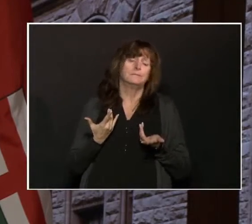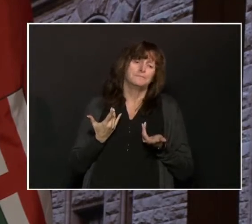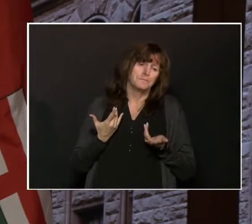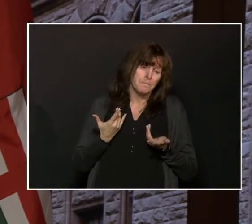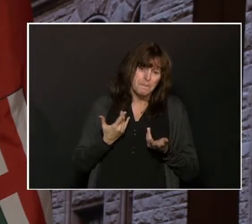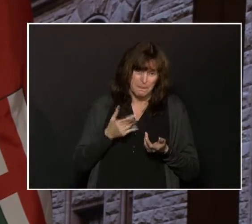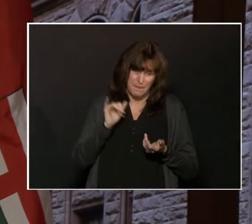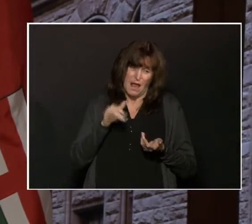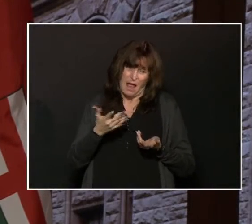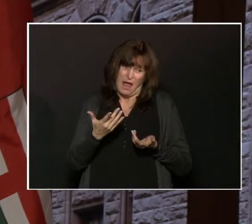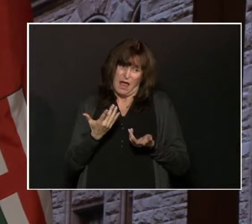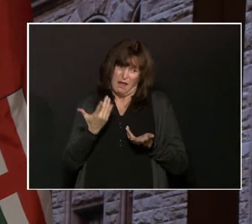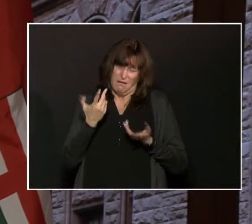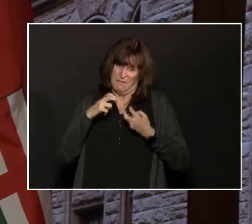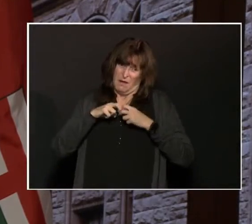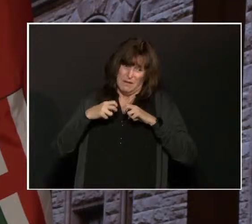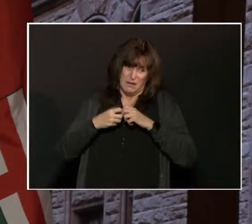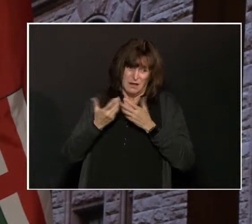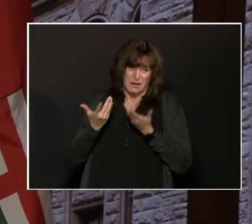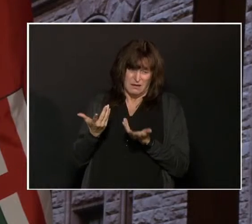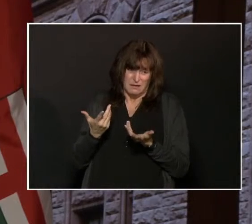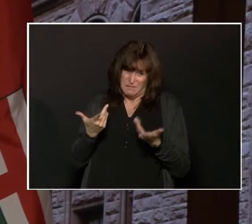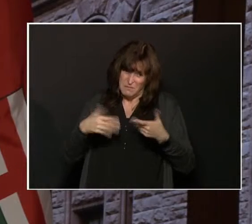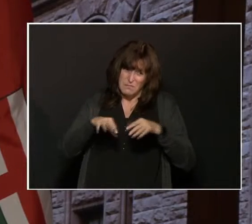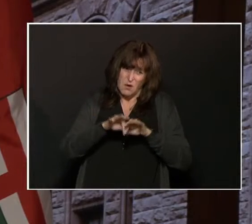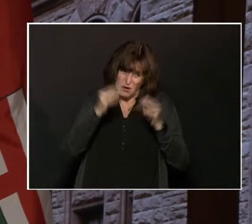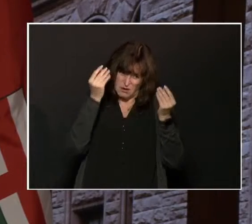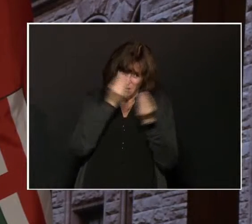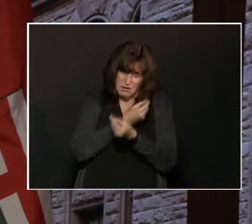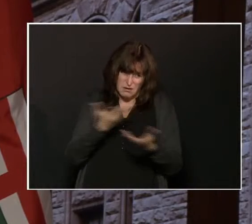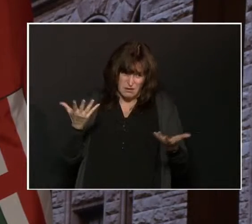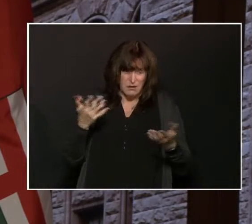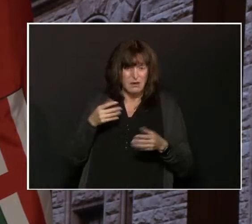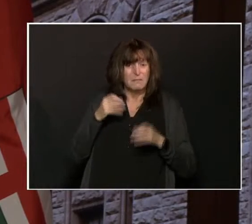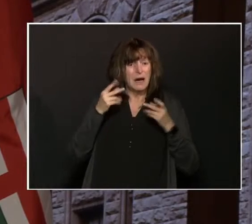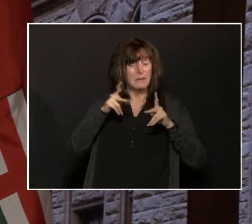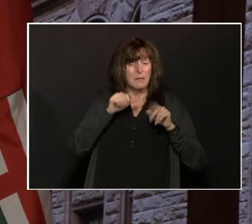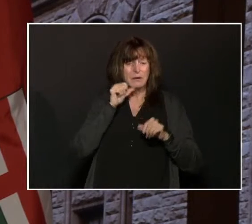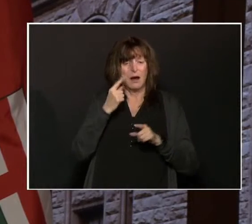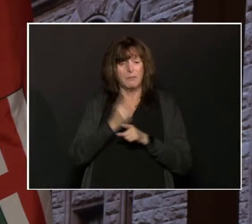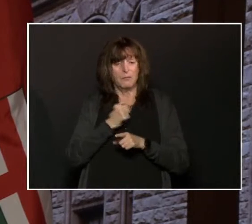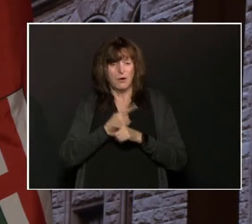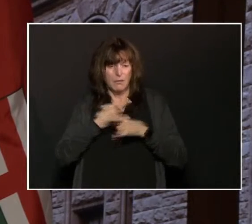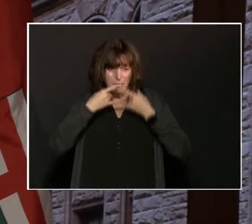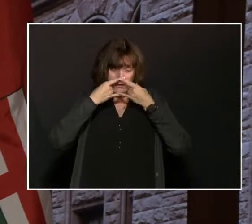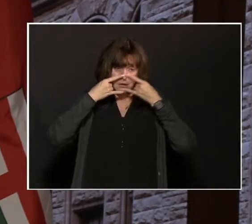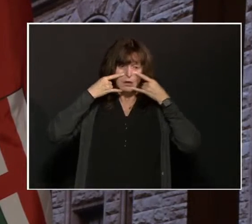CONTACTS BETWEEN PEOPLE WILL START CONTACTS BETWEEN PEOPLE WILL START TO CONTACTS BETWEEN PEOPLE WILL START TO TAKE CONTACTS BETWEEN PEOPLE WILL START TO TAKE OVER START TO TAKE OVER AND CASE NUMBERS START TO TAKE OVER AND CASE NUMBERS WILL START TO TAKE OVER AND CASE NUMBERS WILL COME